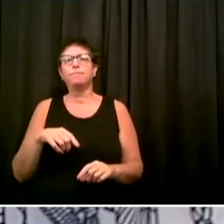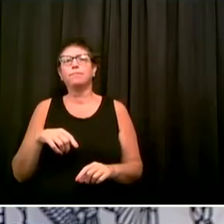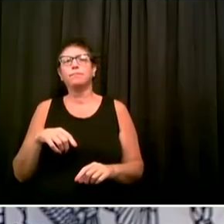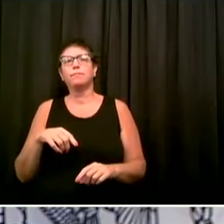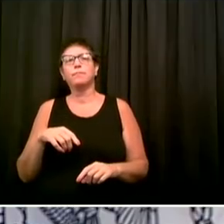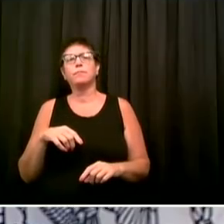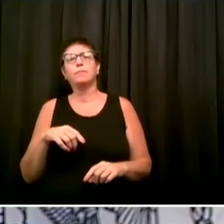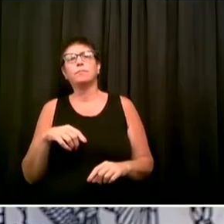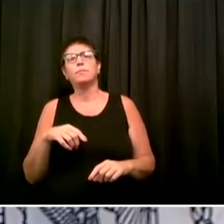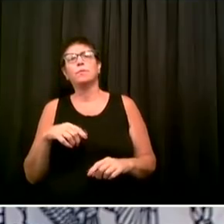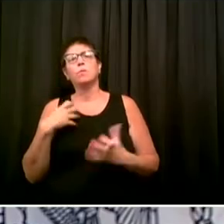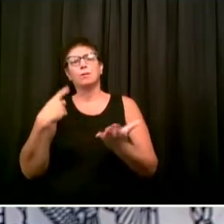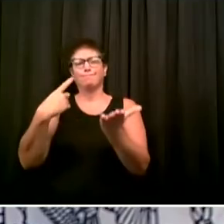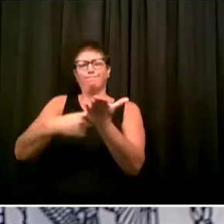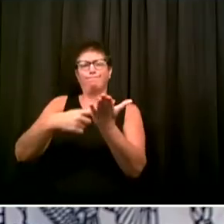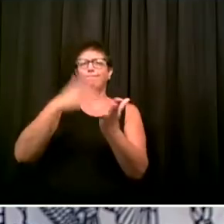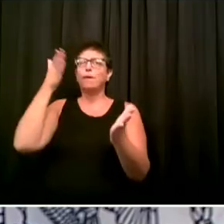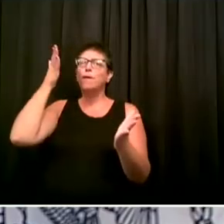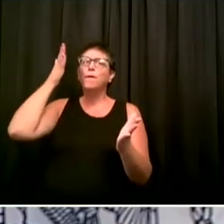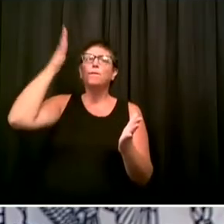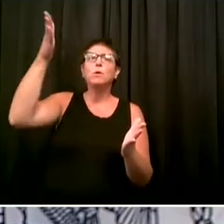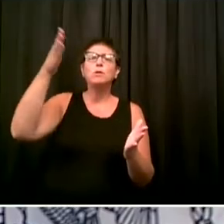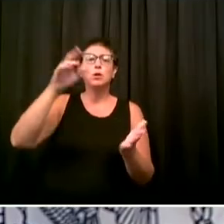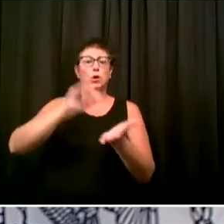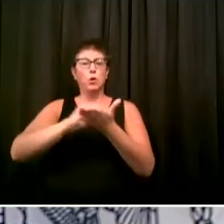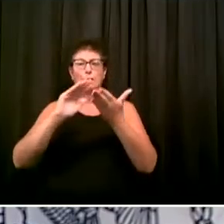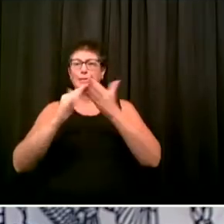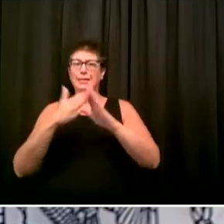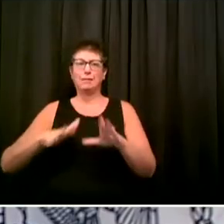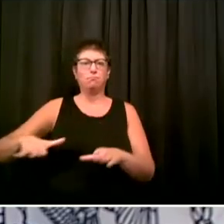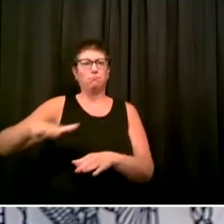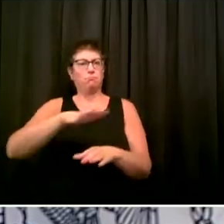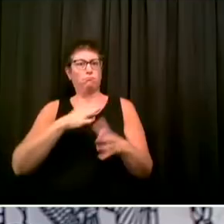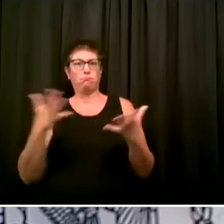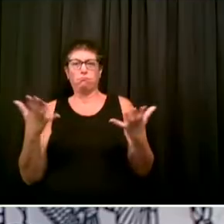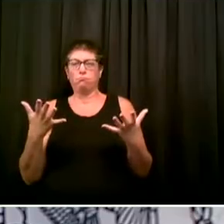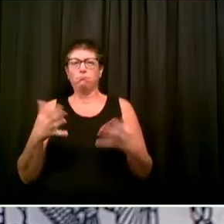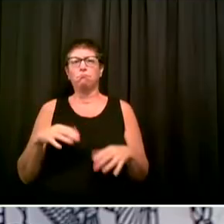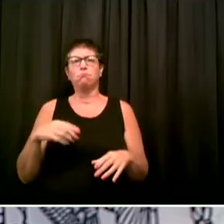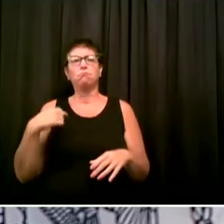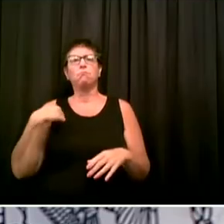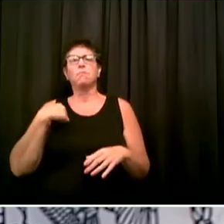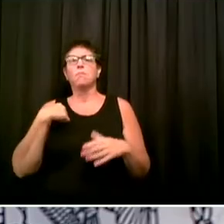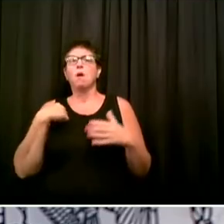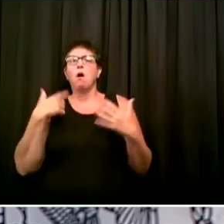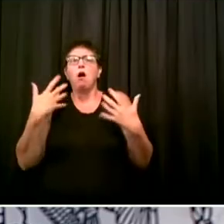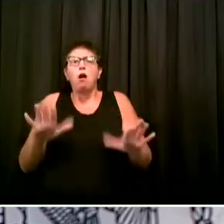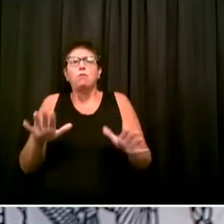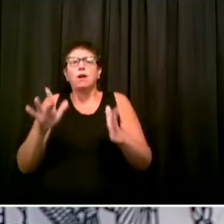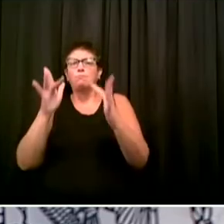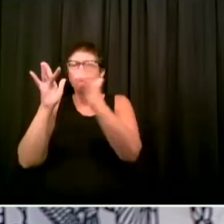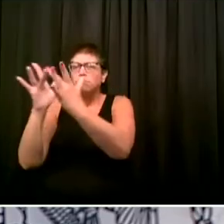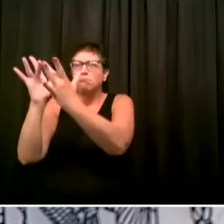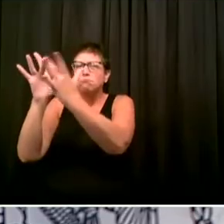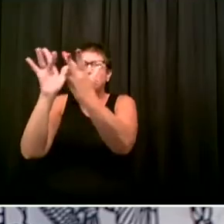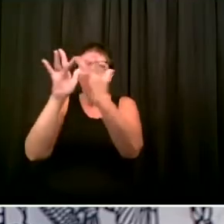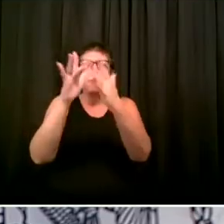CAE RABOUT DEEPLY.